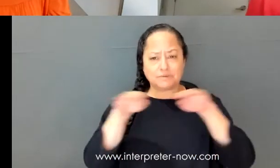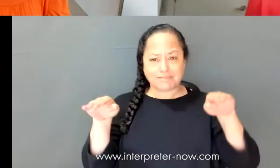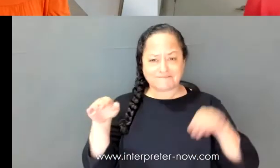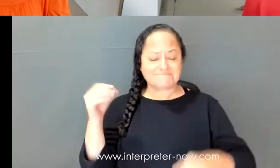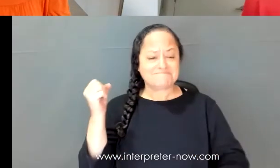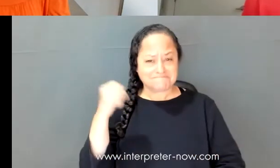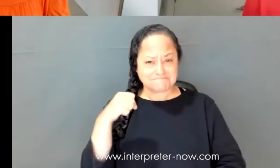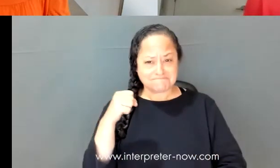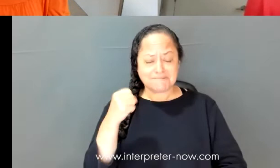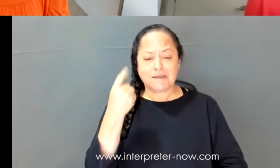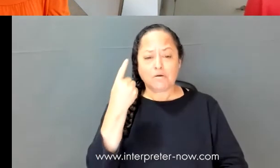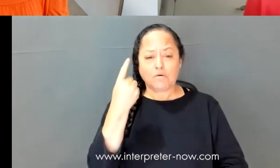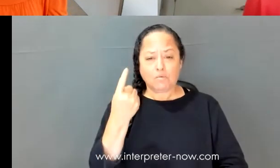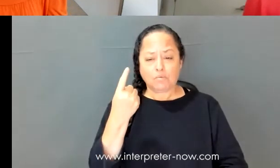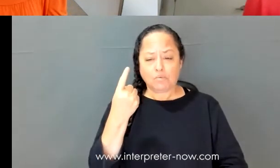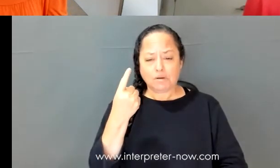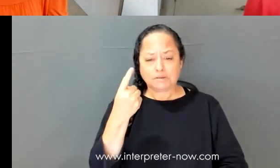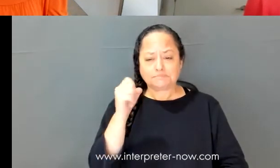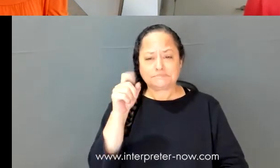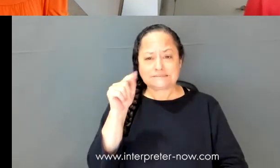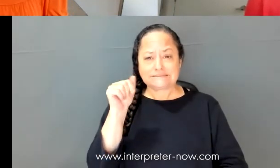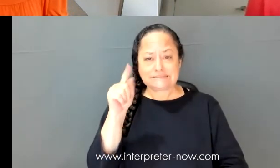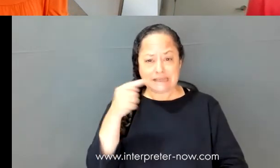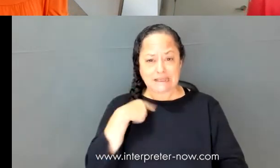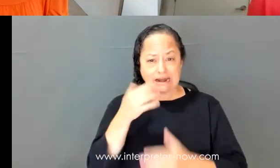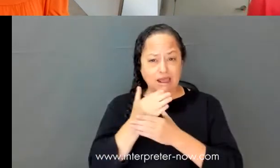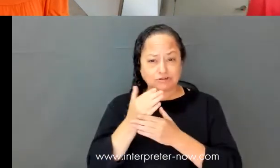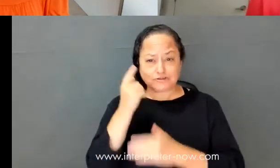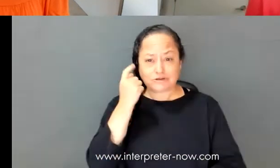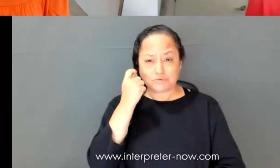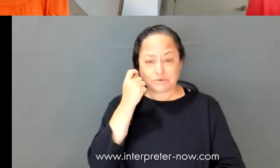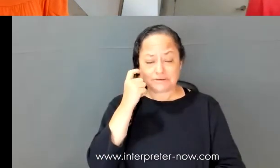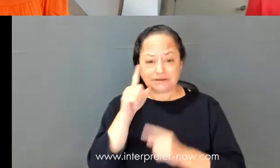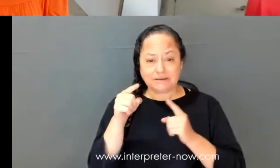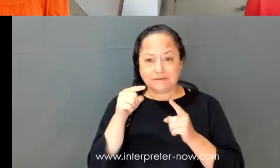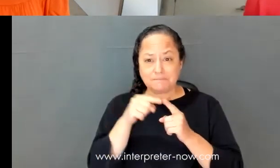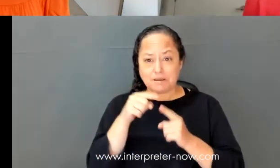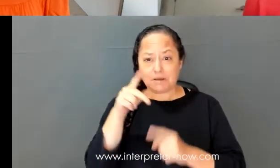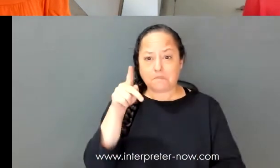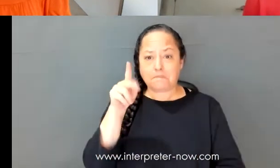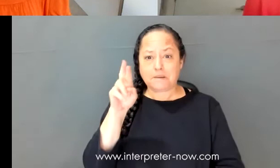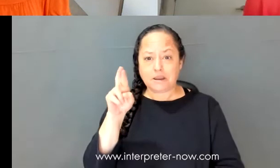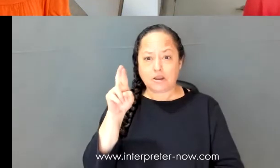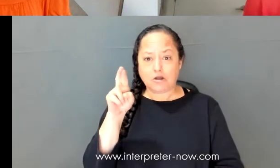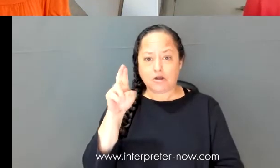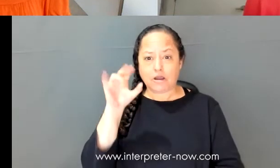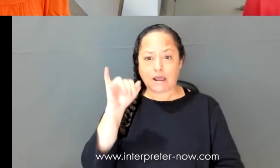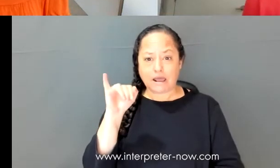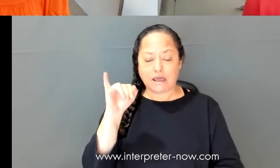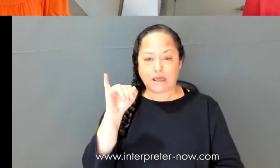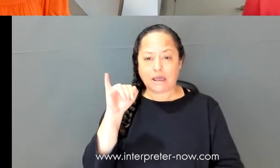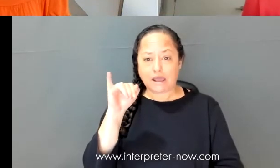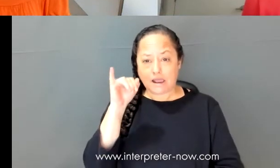One of the statistics that I shared from PRI research, which finds, you know, three-quarters